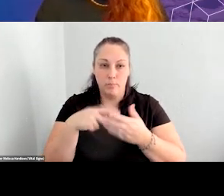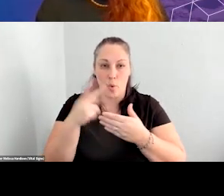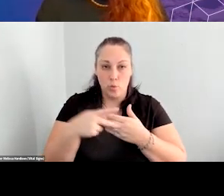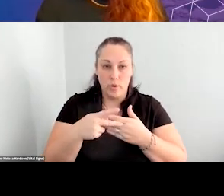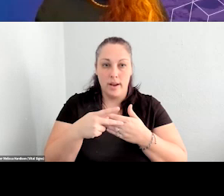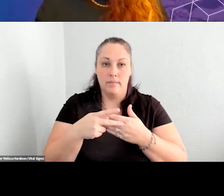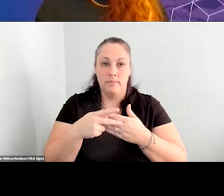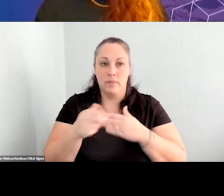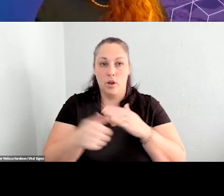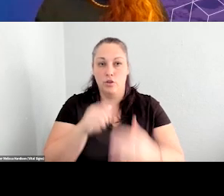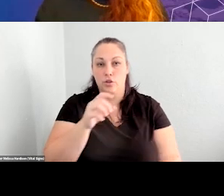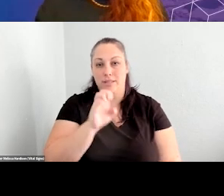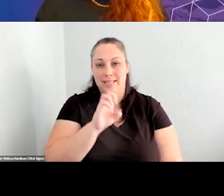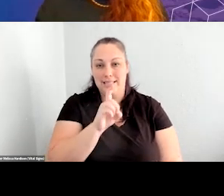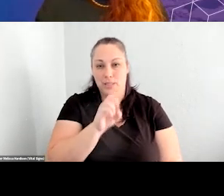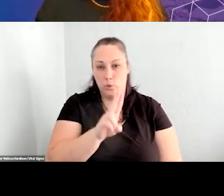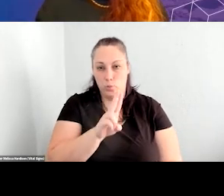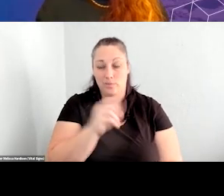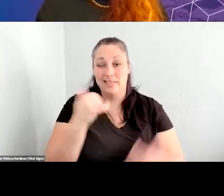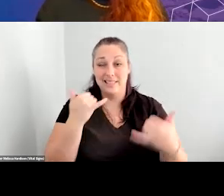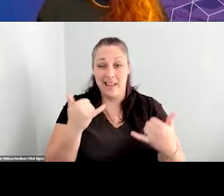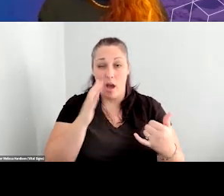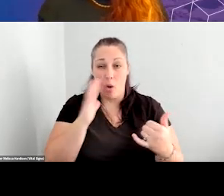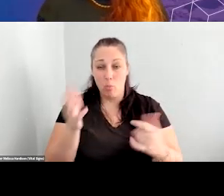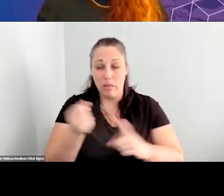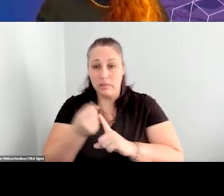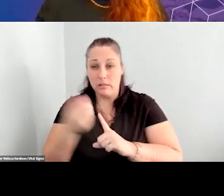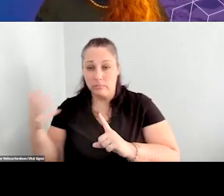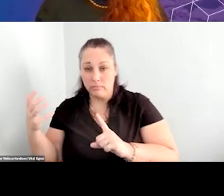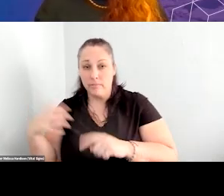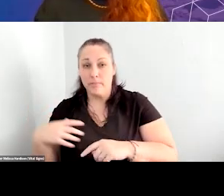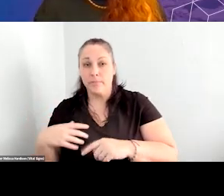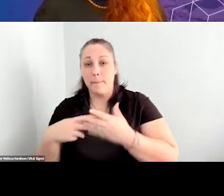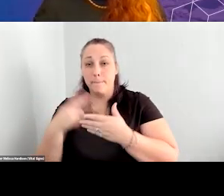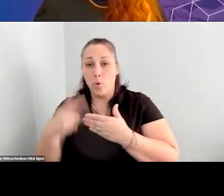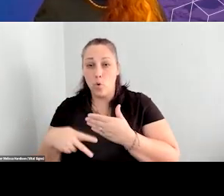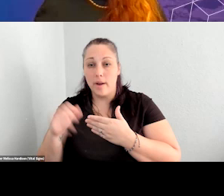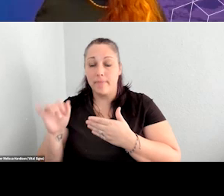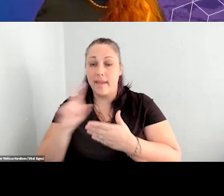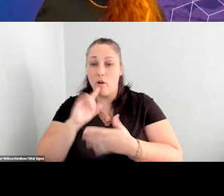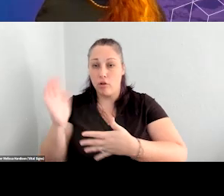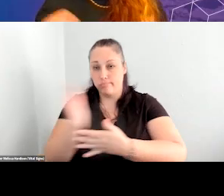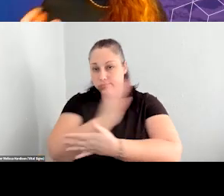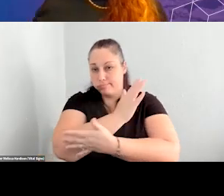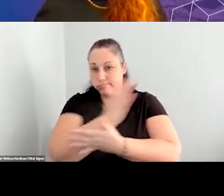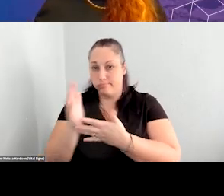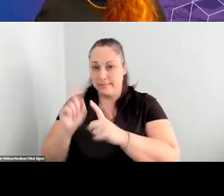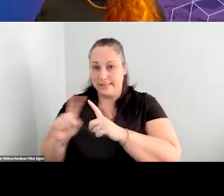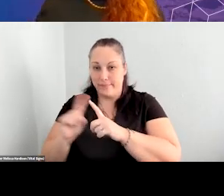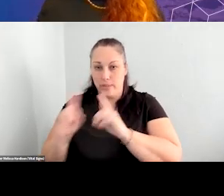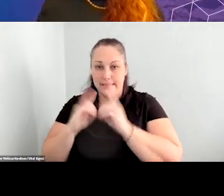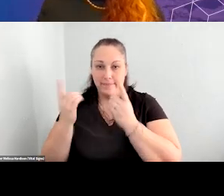Now I'm going to be talking about programs that span across multiple divisions within EDU.